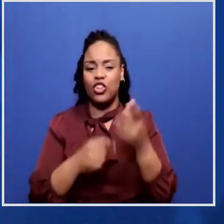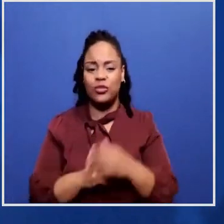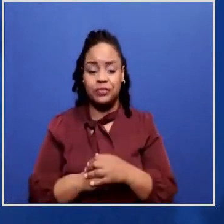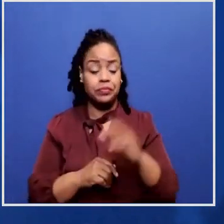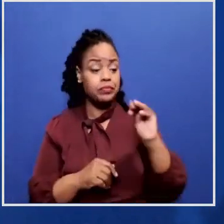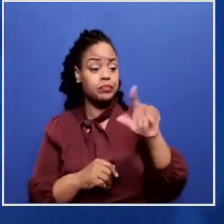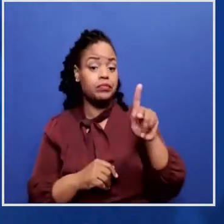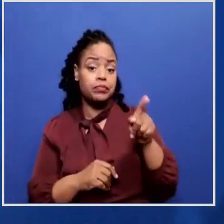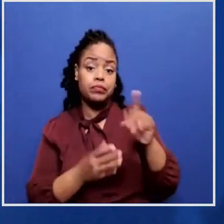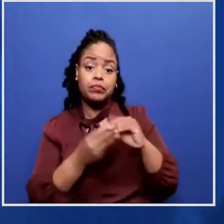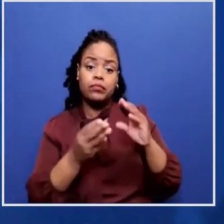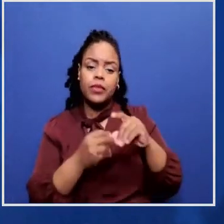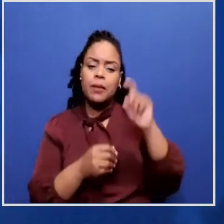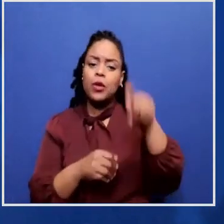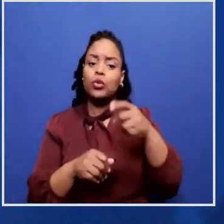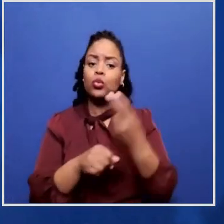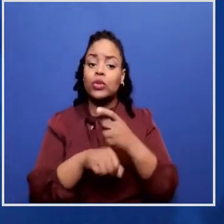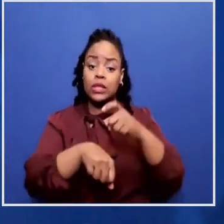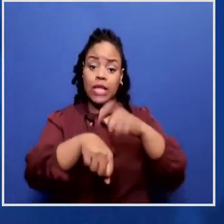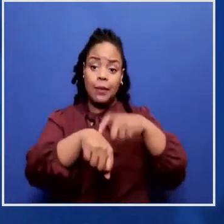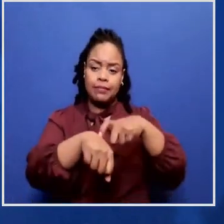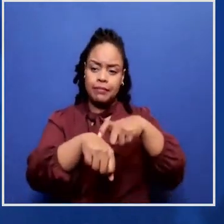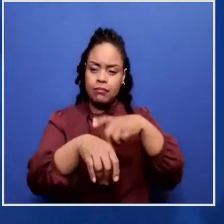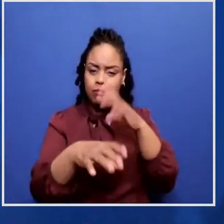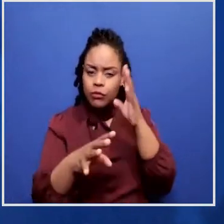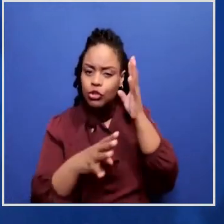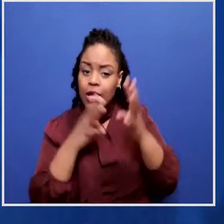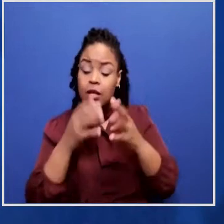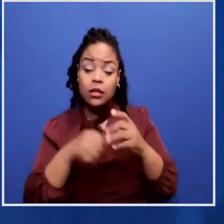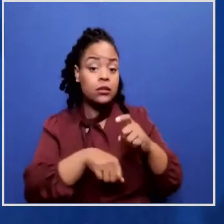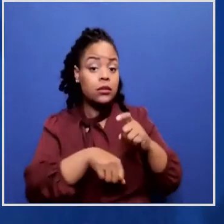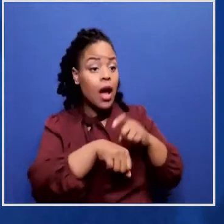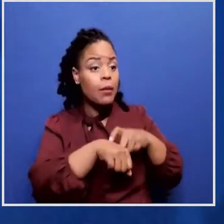OTHER MORE.